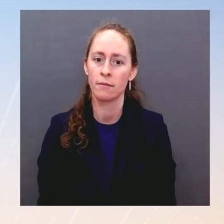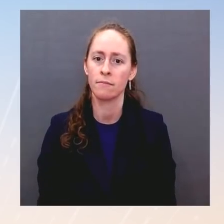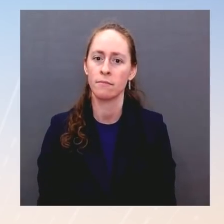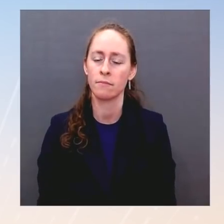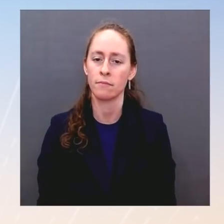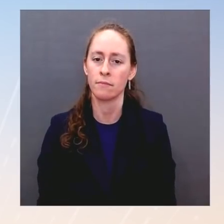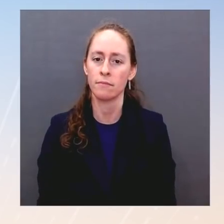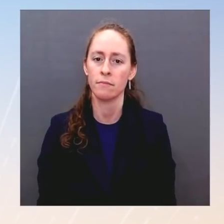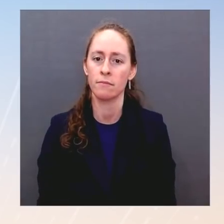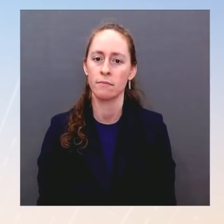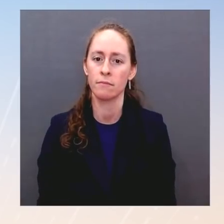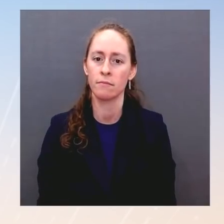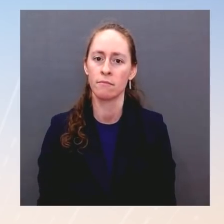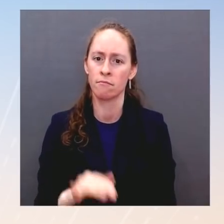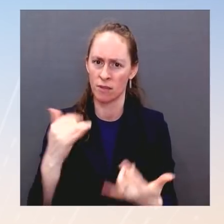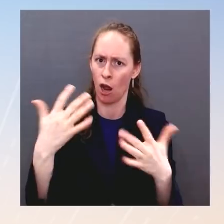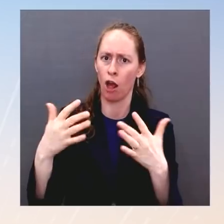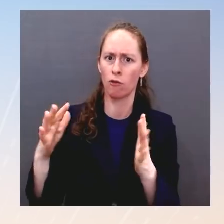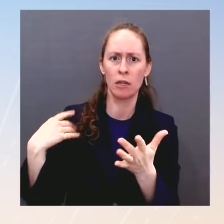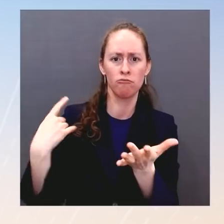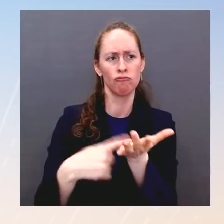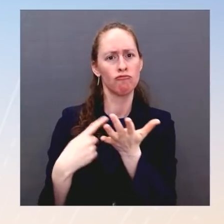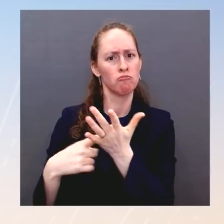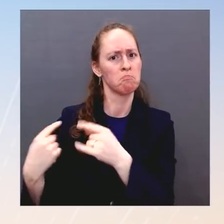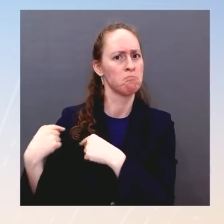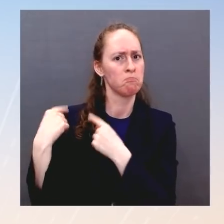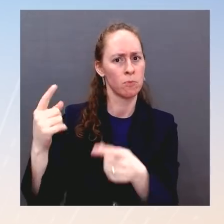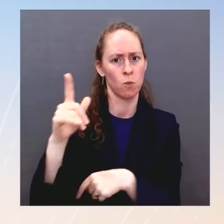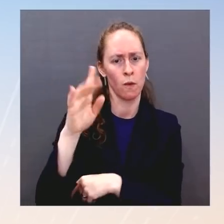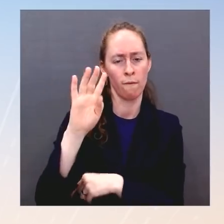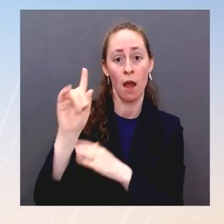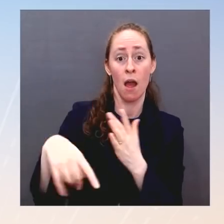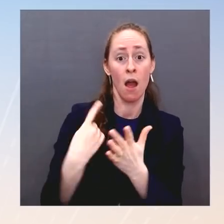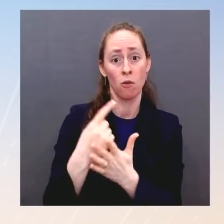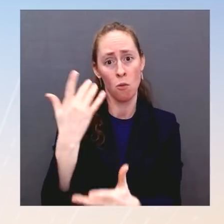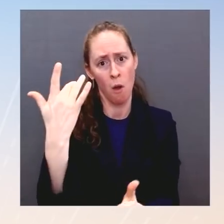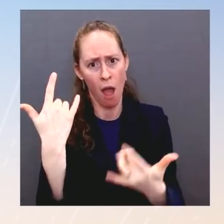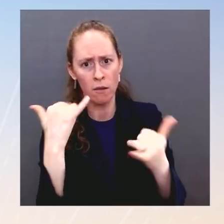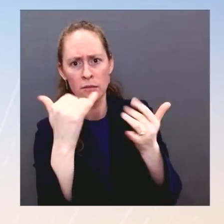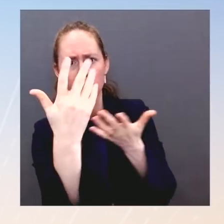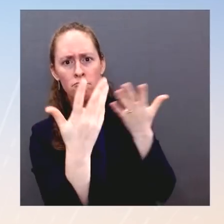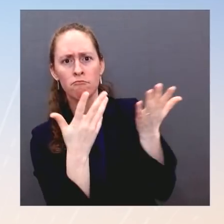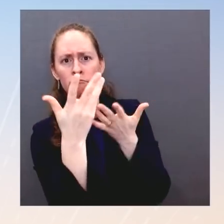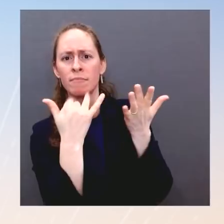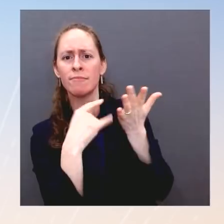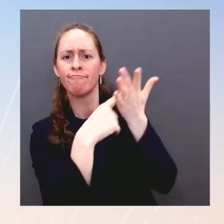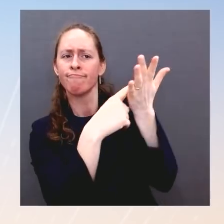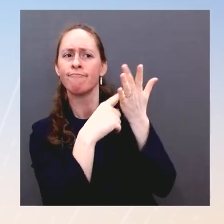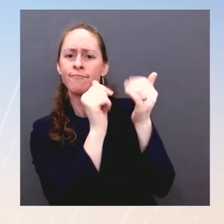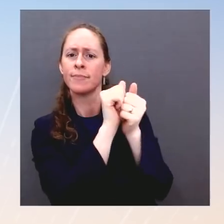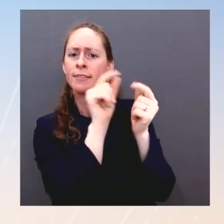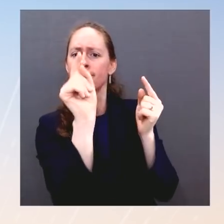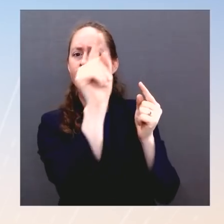and in partnership with our European counterparts. The Press: Does it include a travel ban, by chance? Ms. Psaki: I believe that would be a part